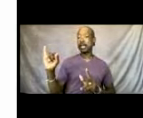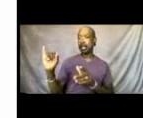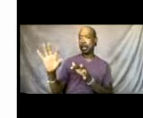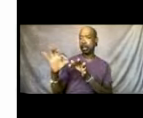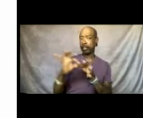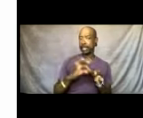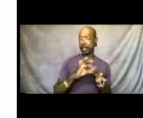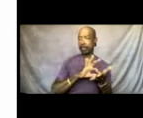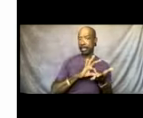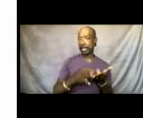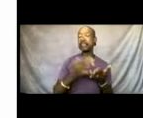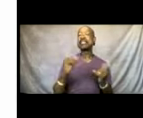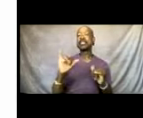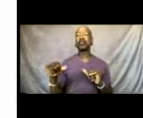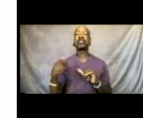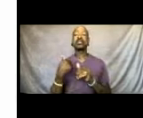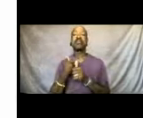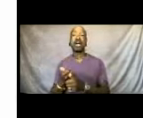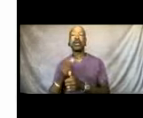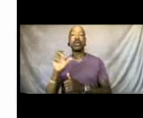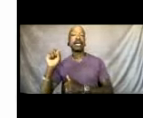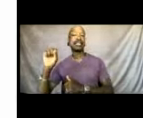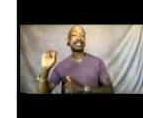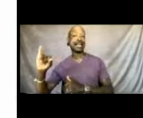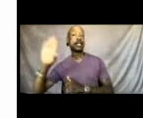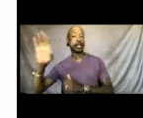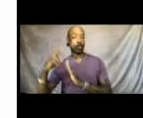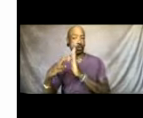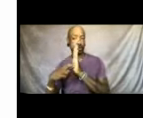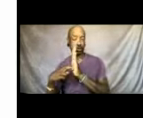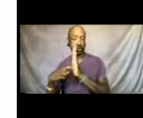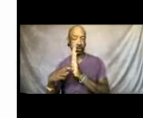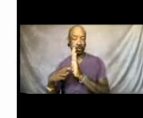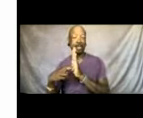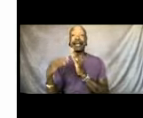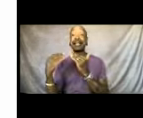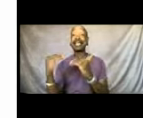virtue of having SSI benefits. But those individuals who are